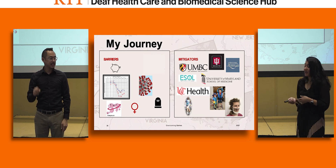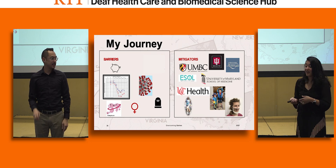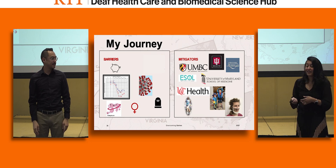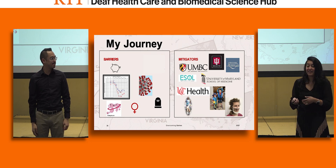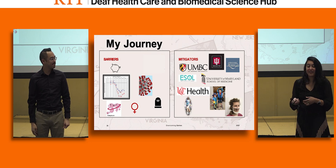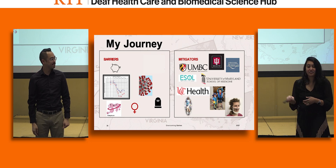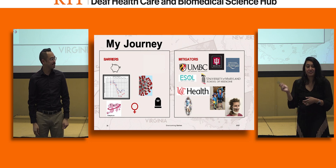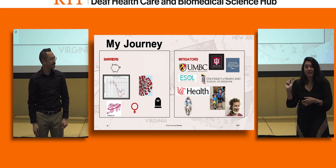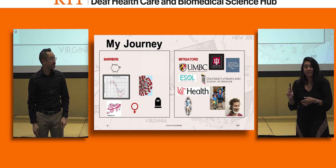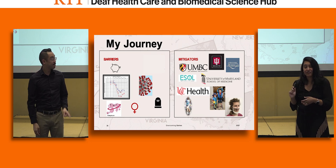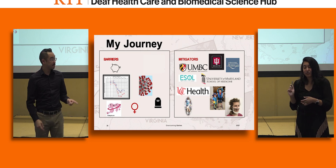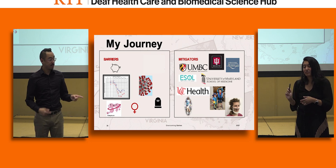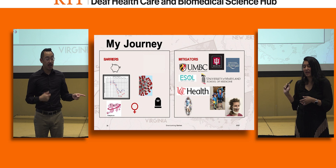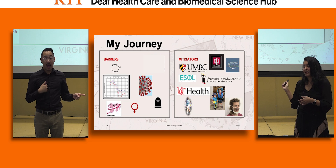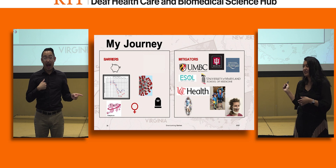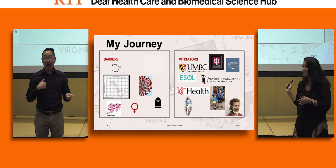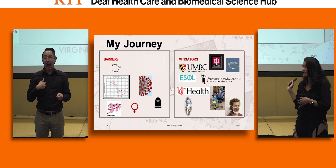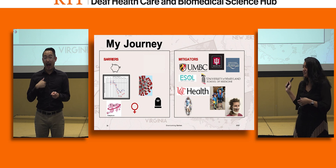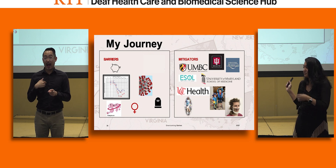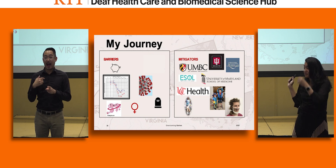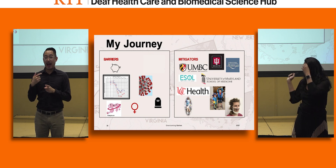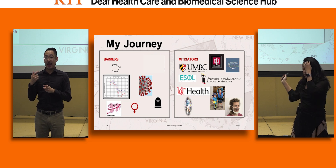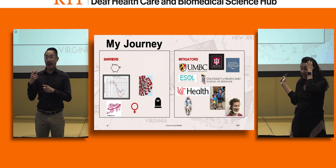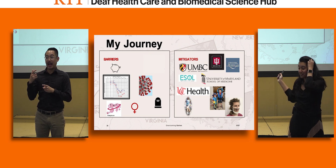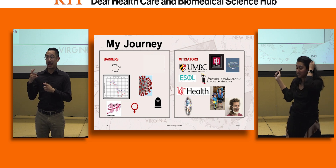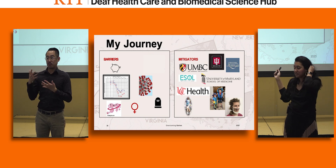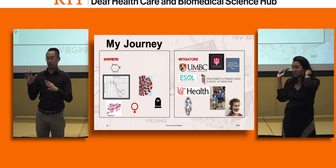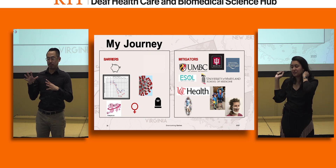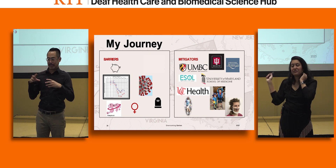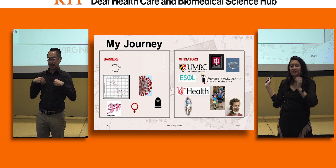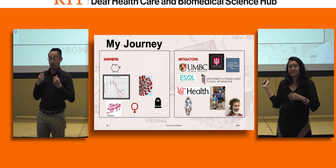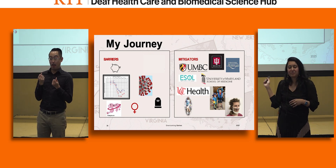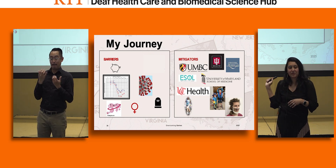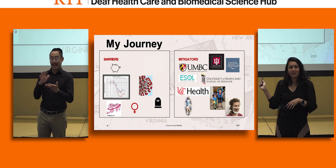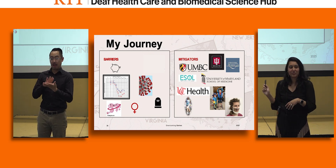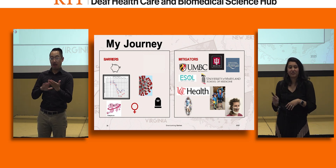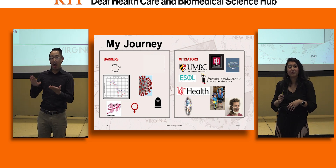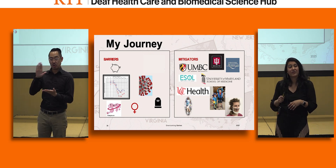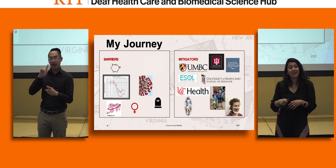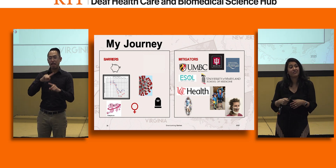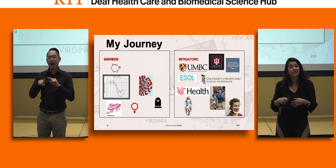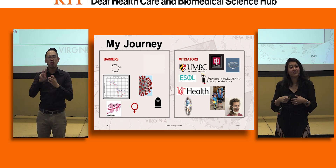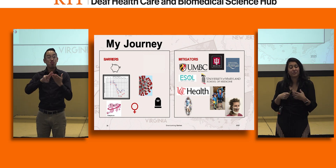I actually got a full ride to several colleges, but University of Maryland, Baltimore County is